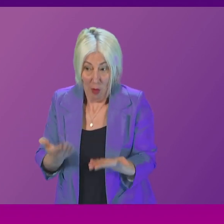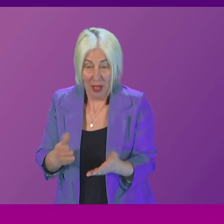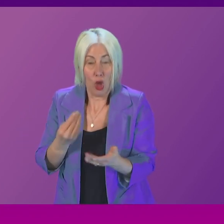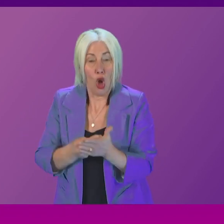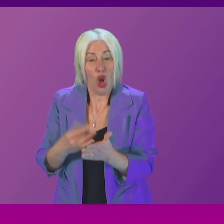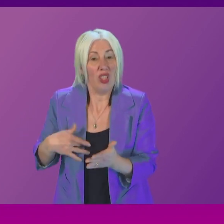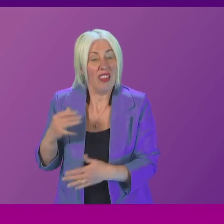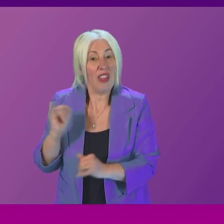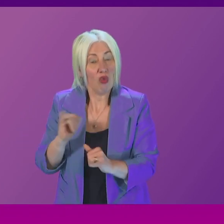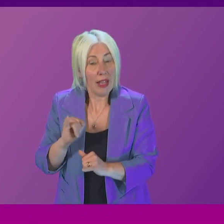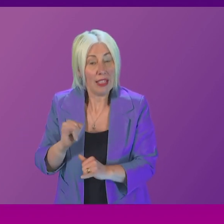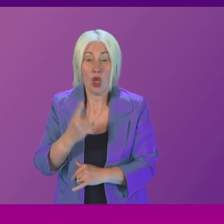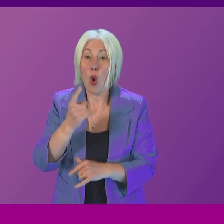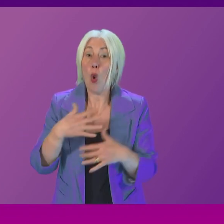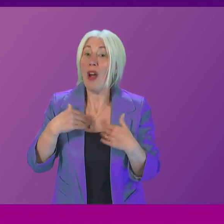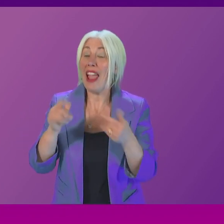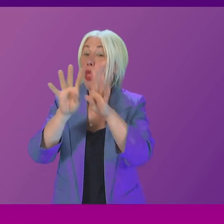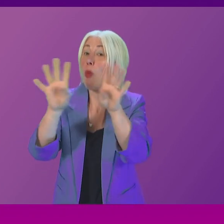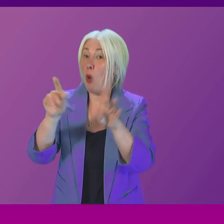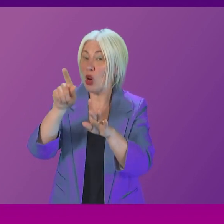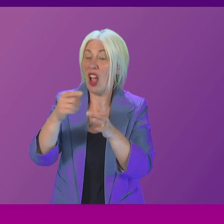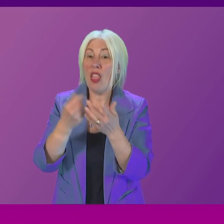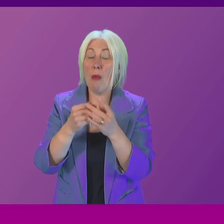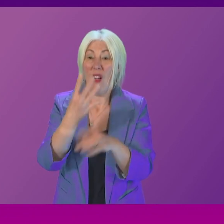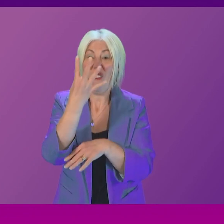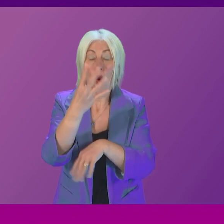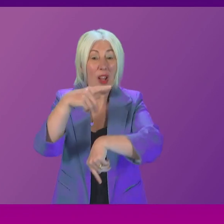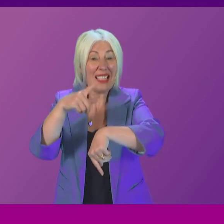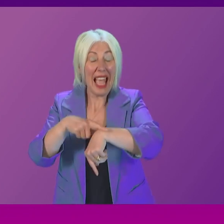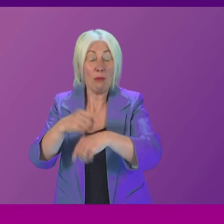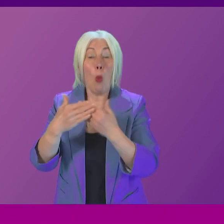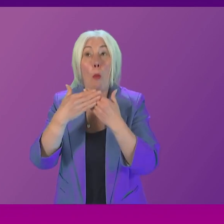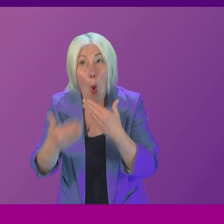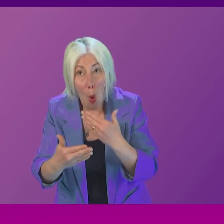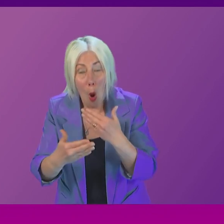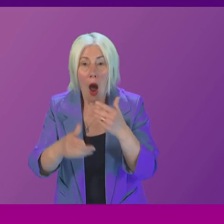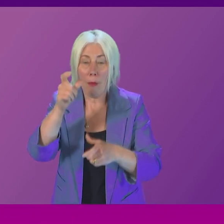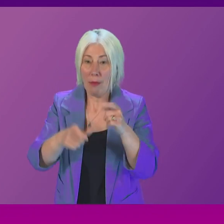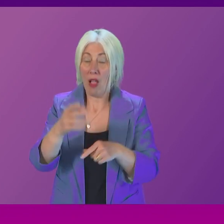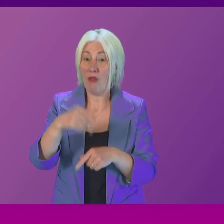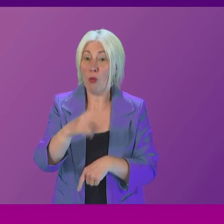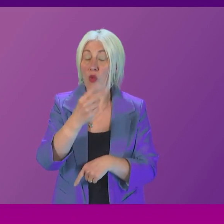In one health board alone, the number quadrupled between 2019 and 2023, and the number of people